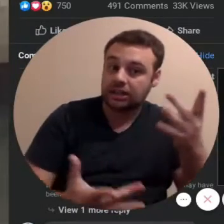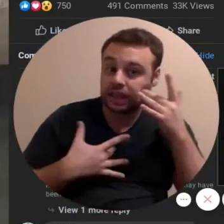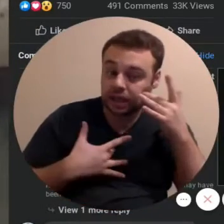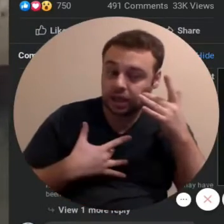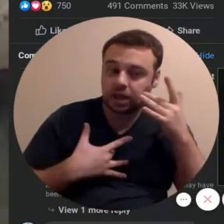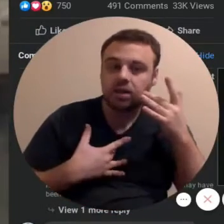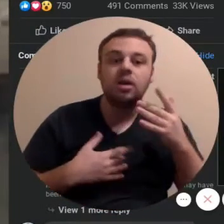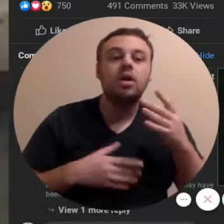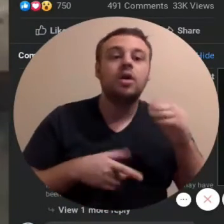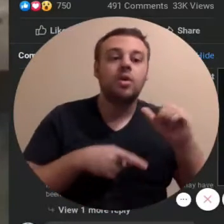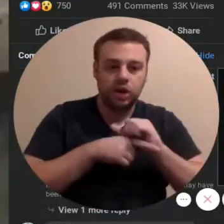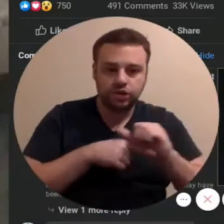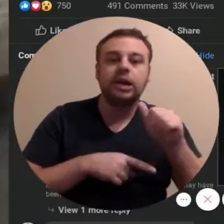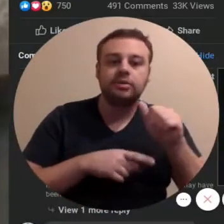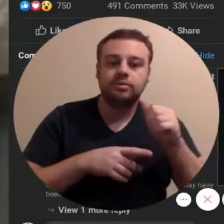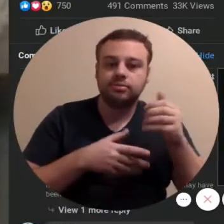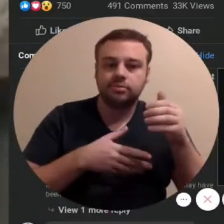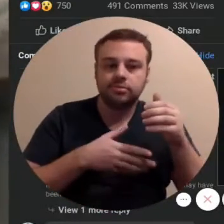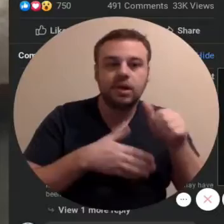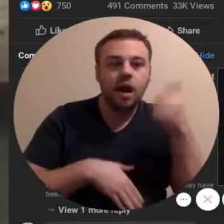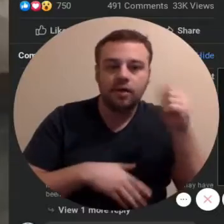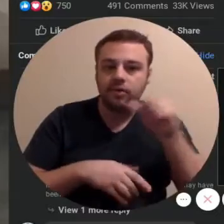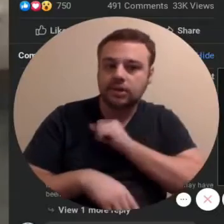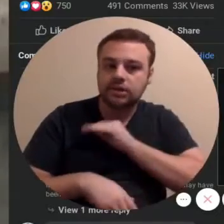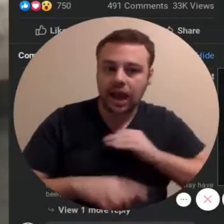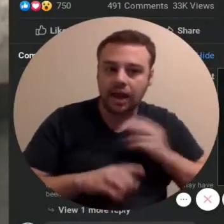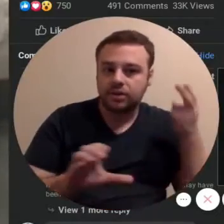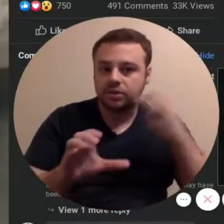they can step in and help. Julie from our marketing department and events team-